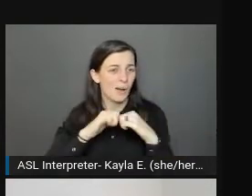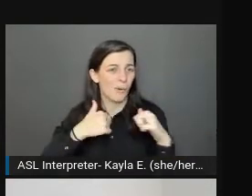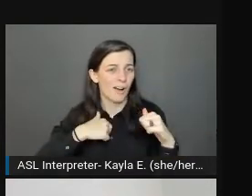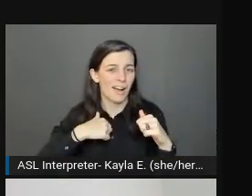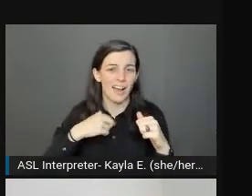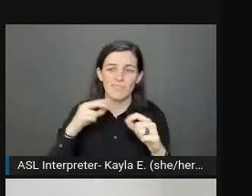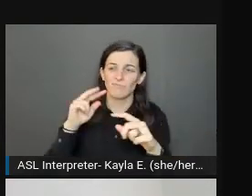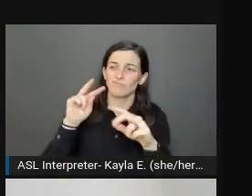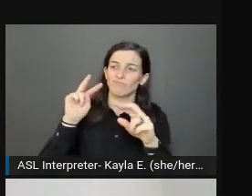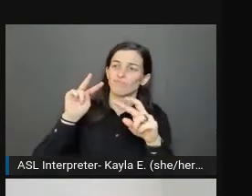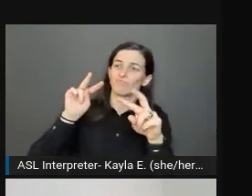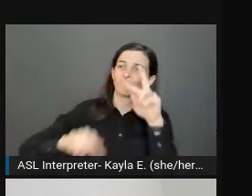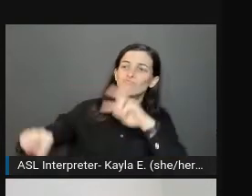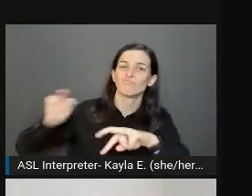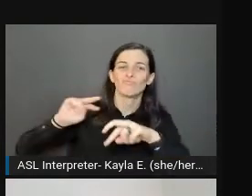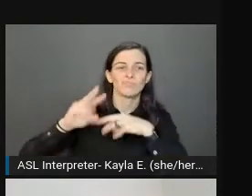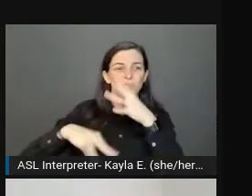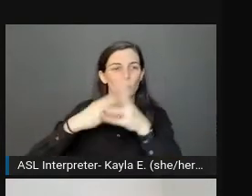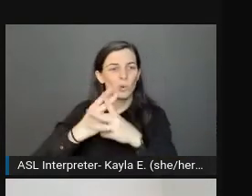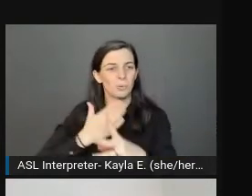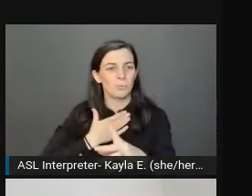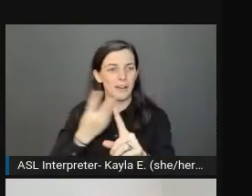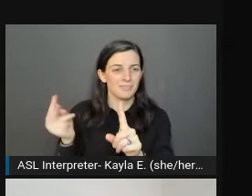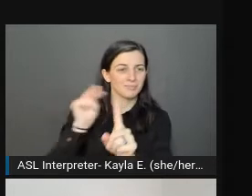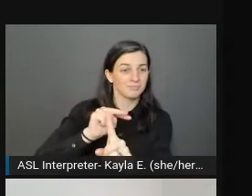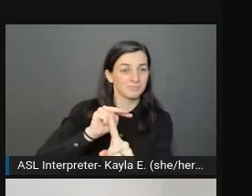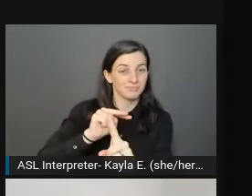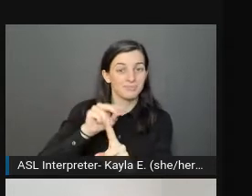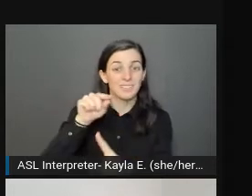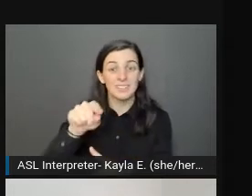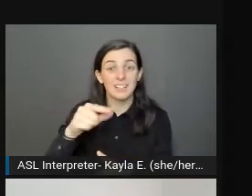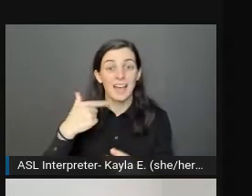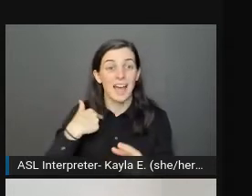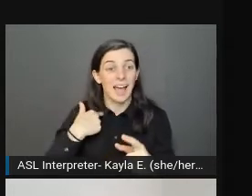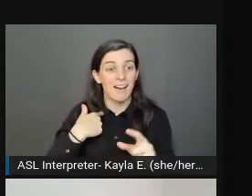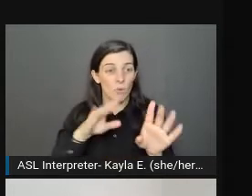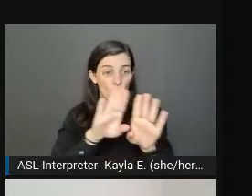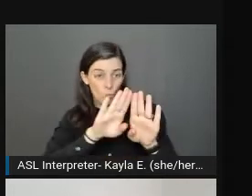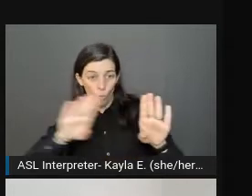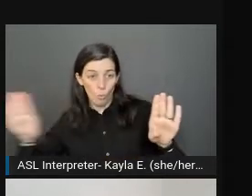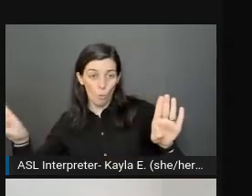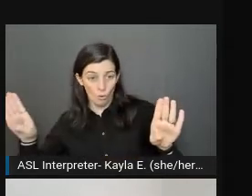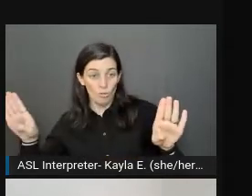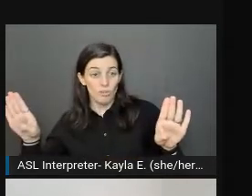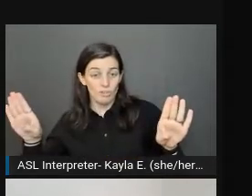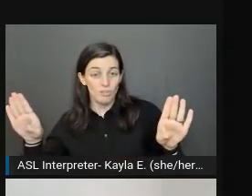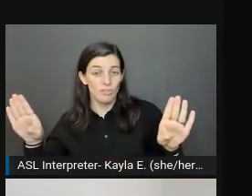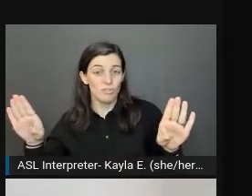and where I'm coming from. In this image, we have a wall that blocks the crowd